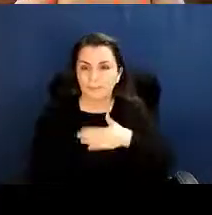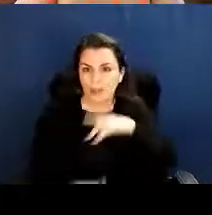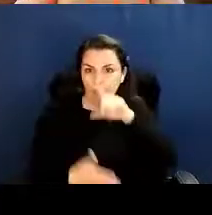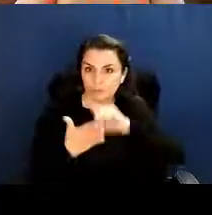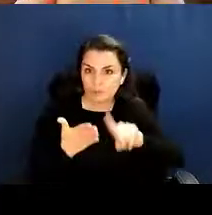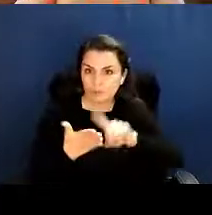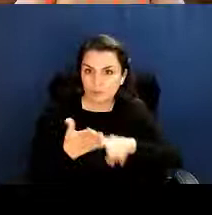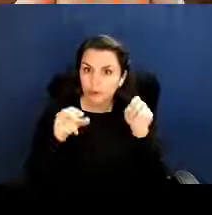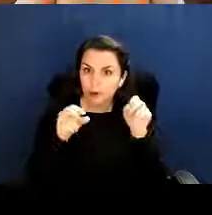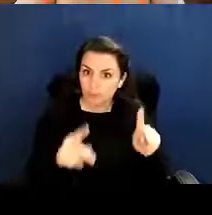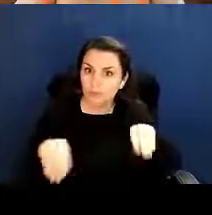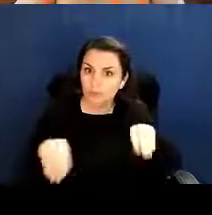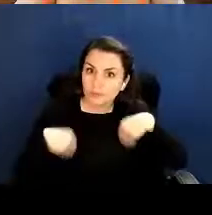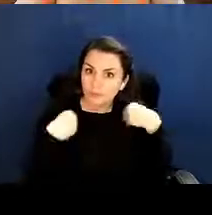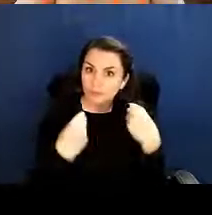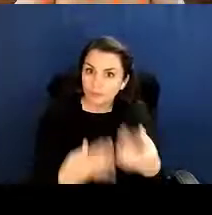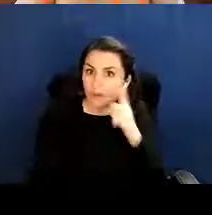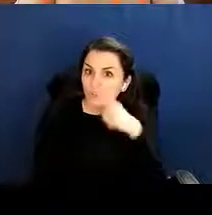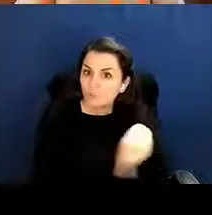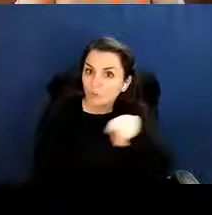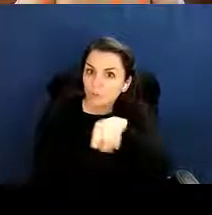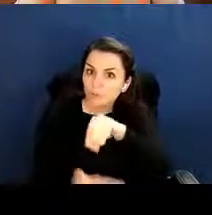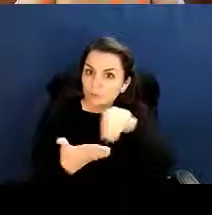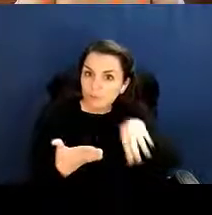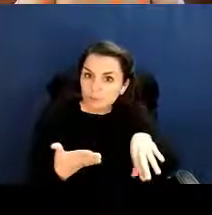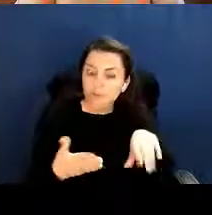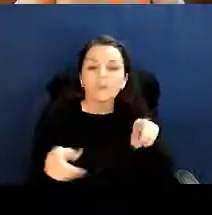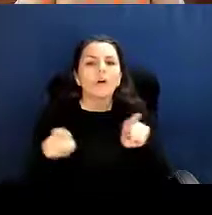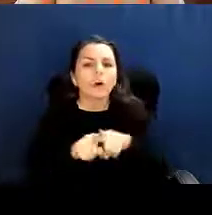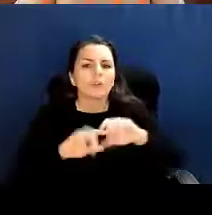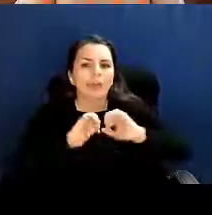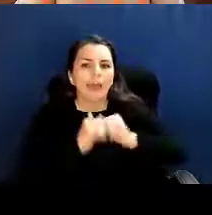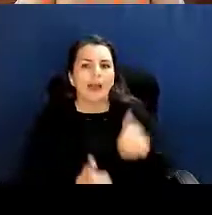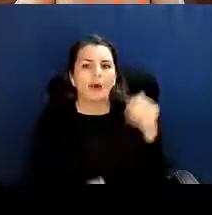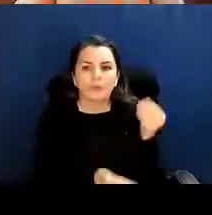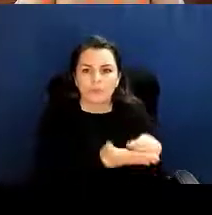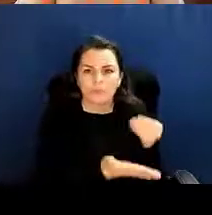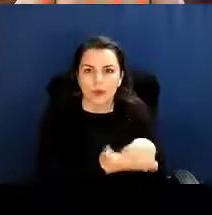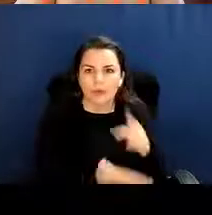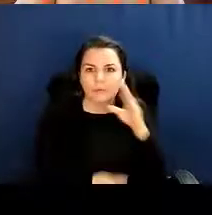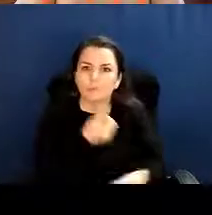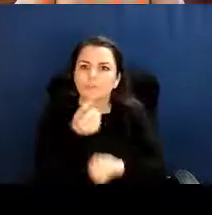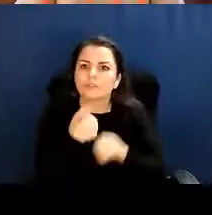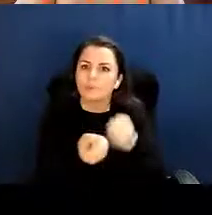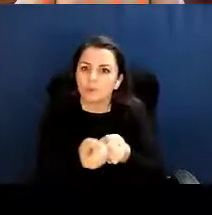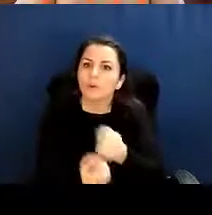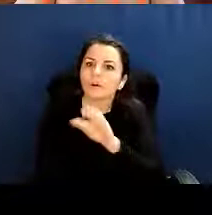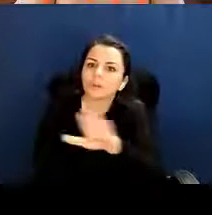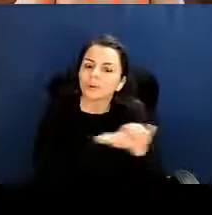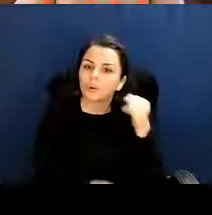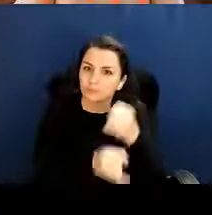that will be provided to students and how the grant will help strengthen the research environment of your institution.